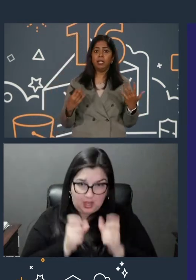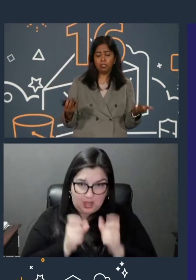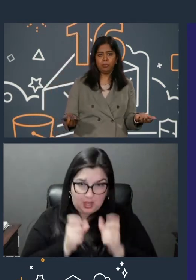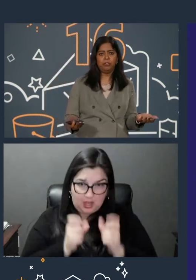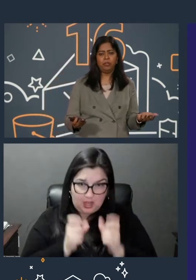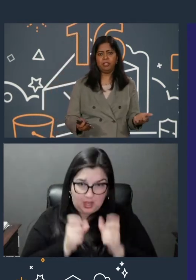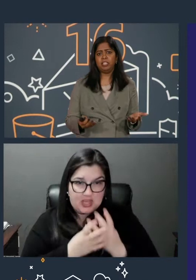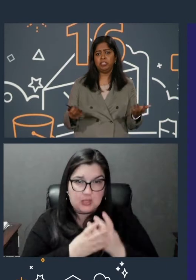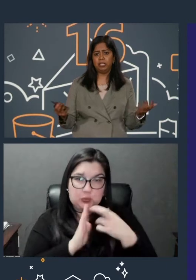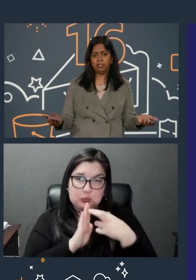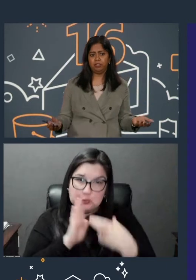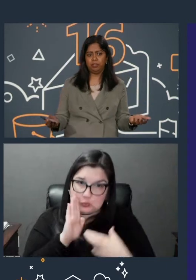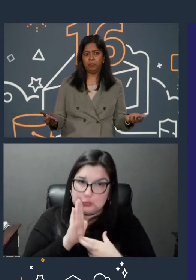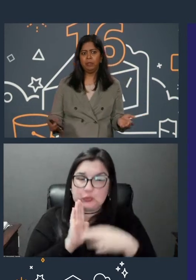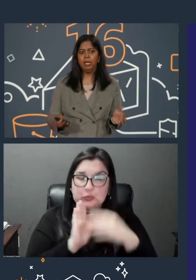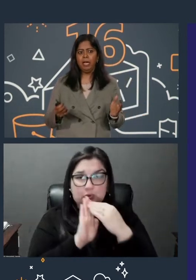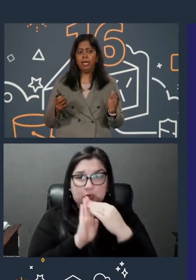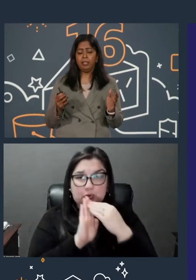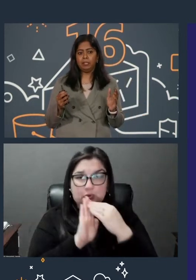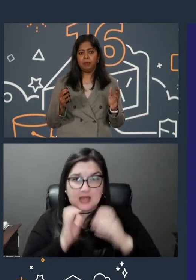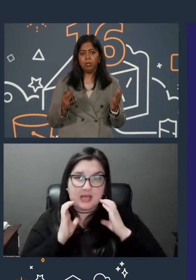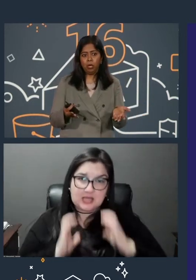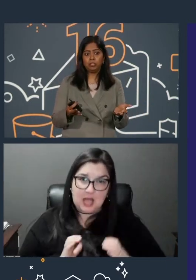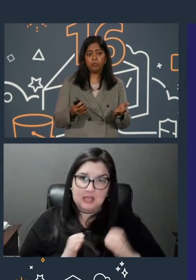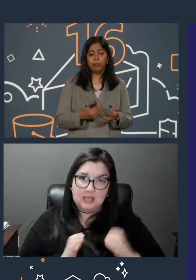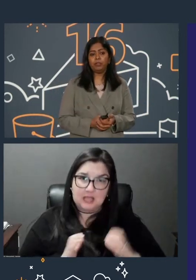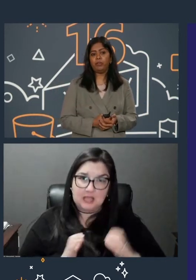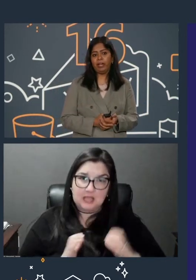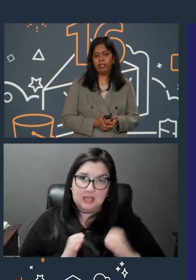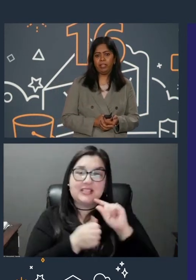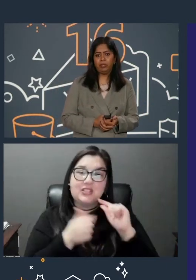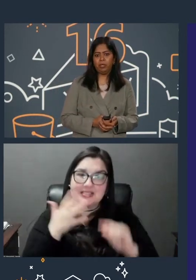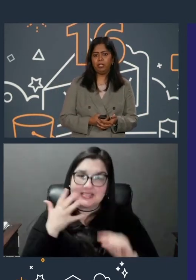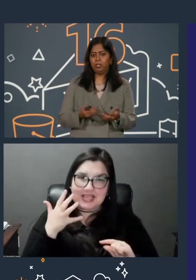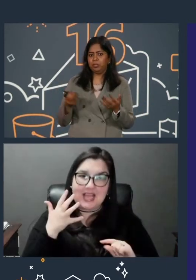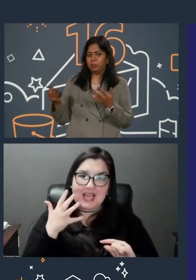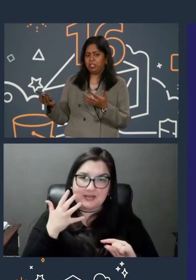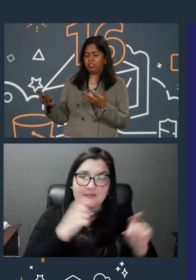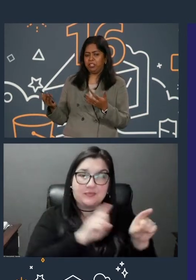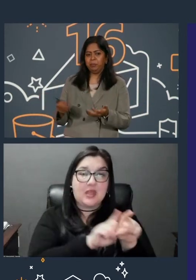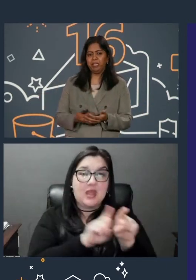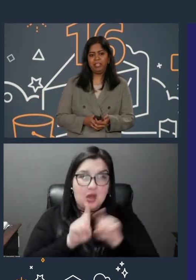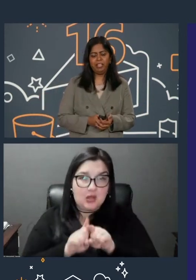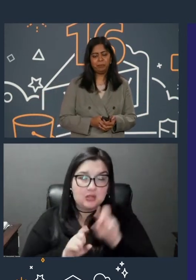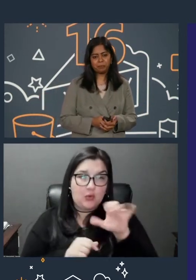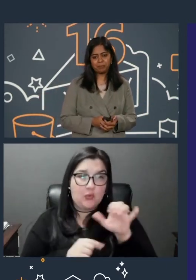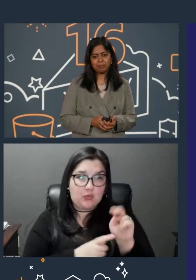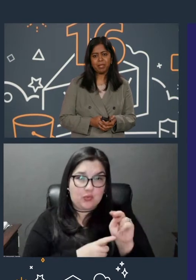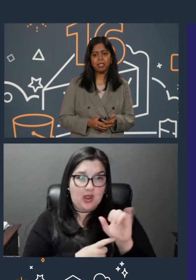customer authorization, et cetera. And also Ryanair, you know, which we mentioned in the beginning,